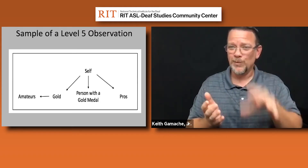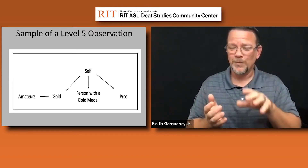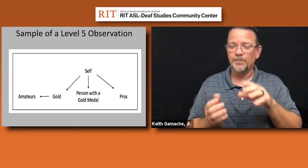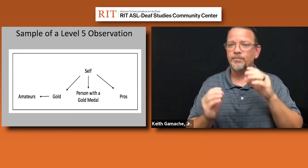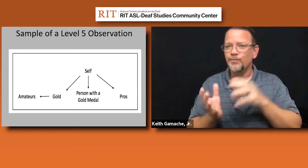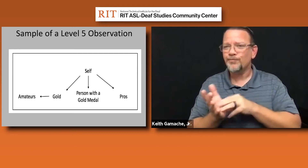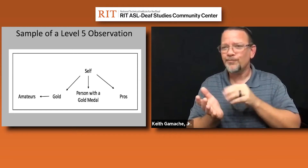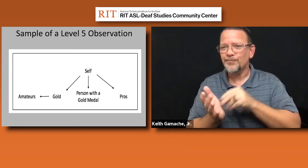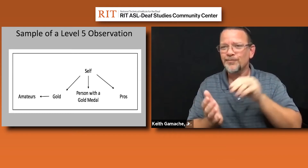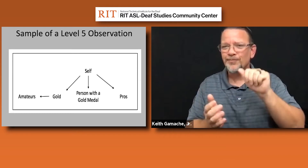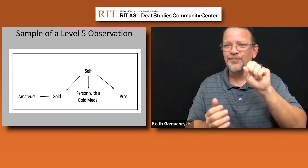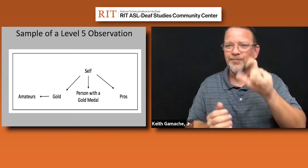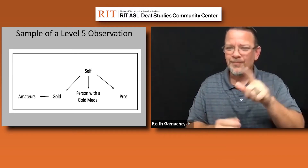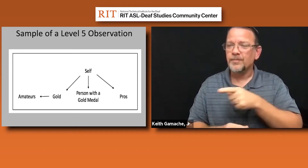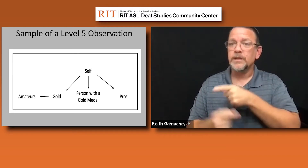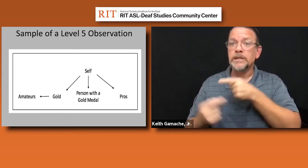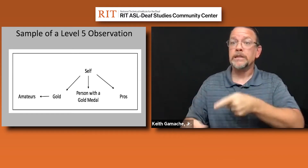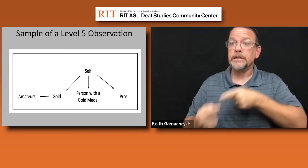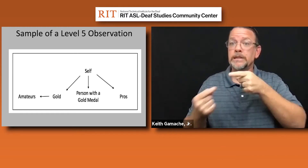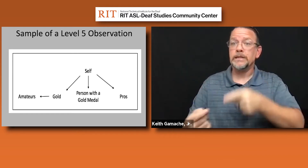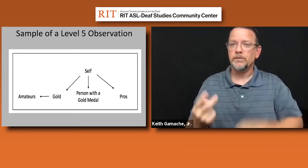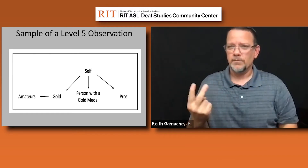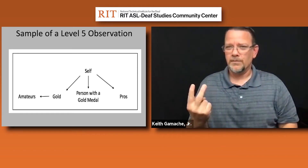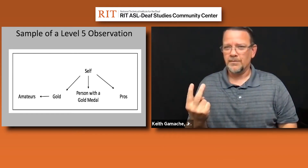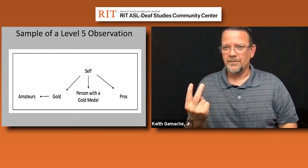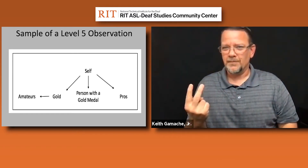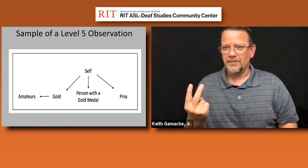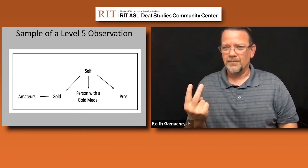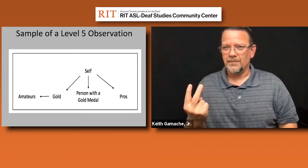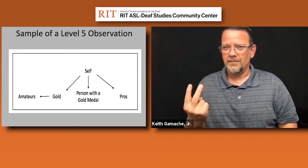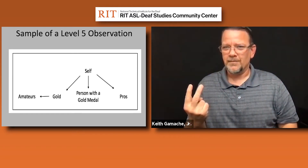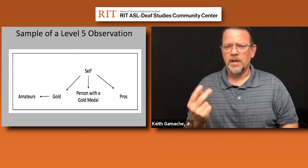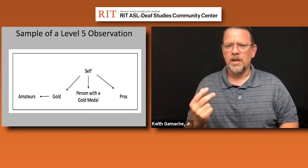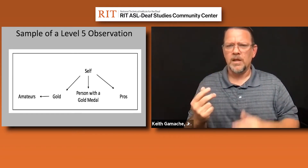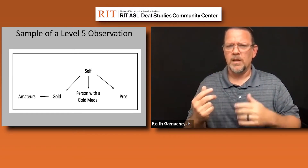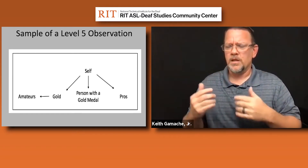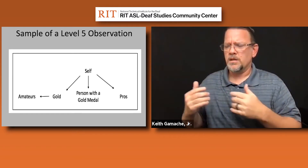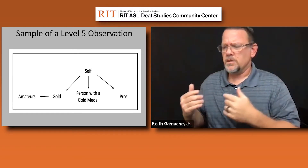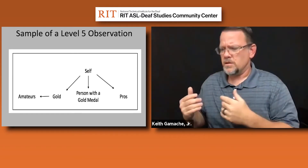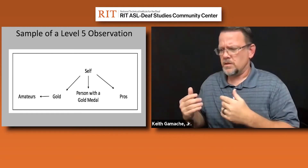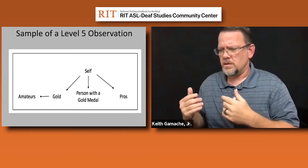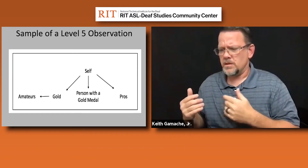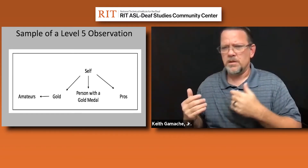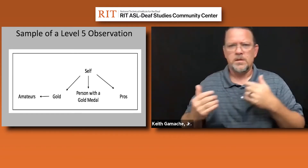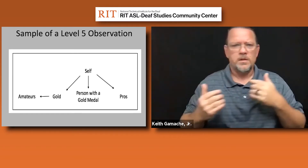a lot of opportunity to continue using that, and in the students that I've seen,